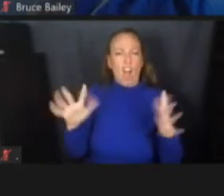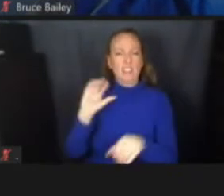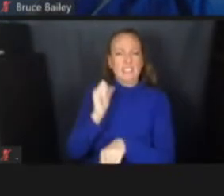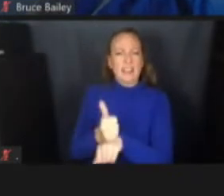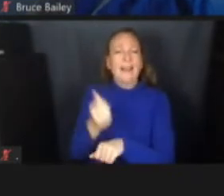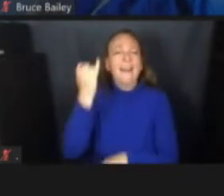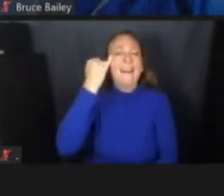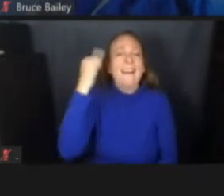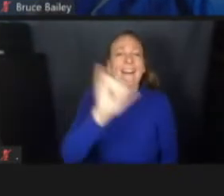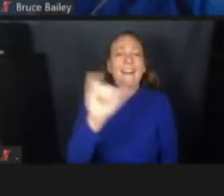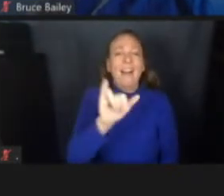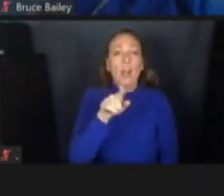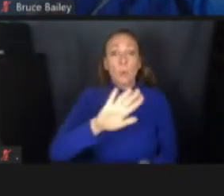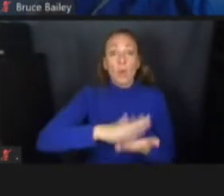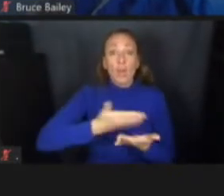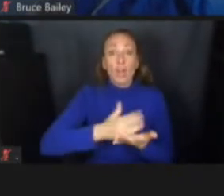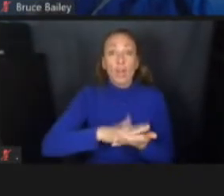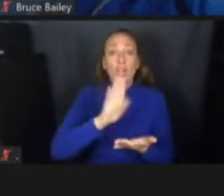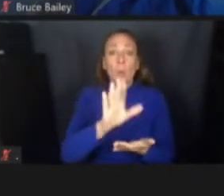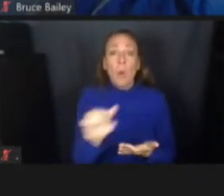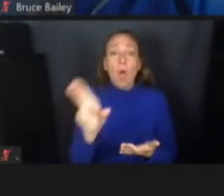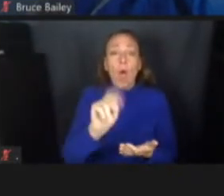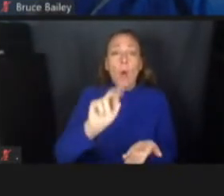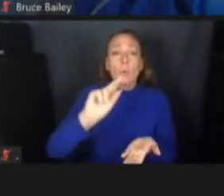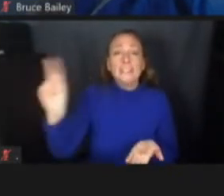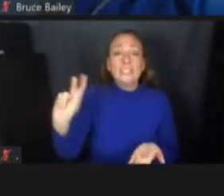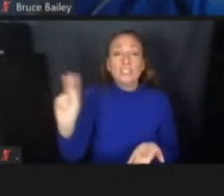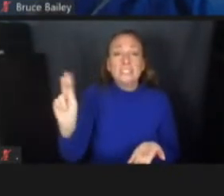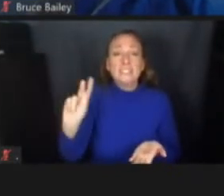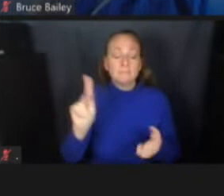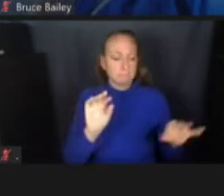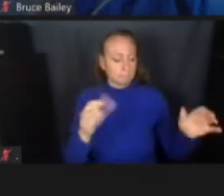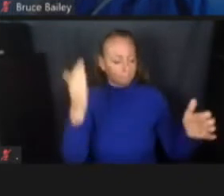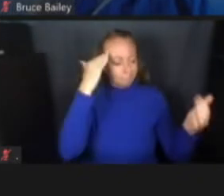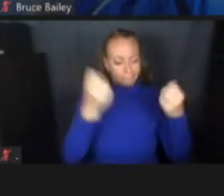instead of going to a friend's kitchen, where you don't even know where the spoons are.